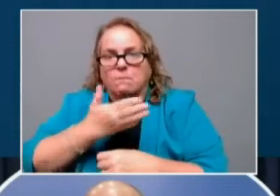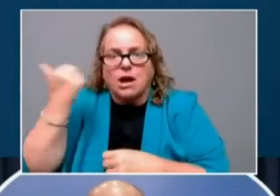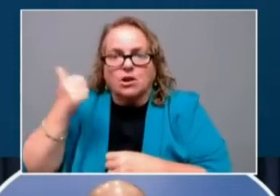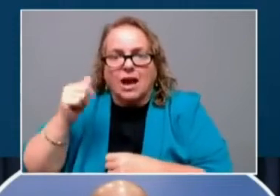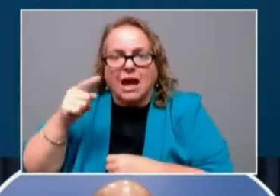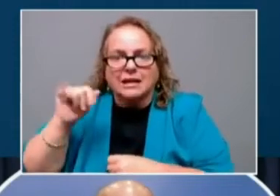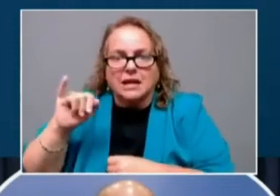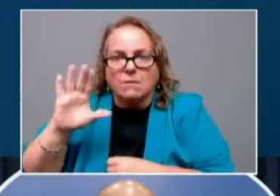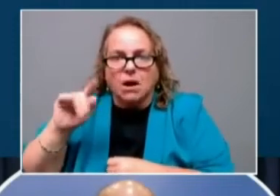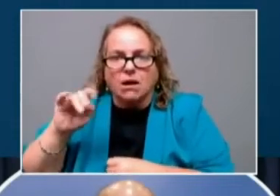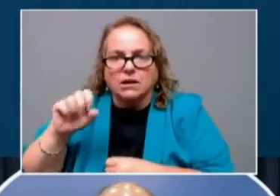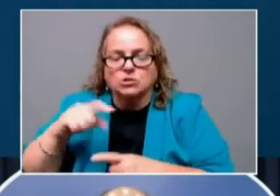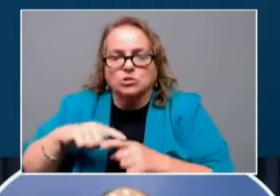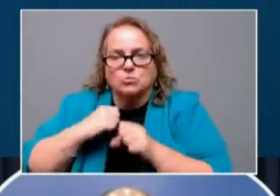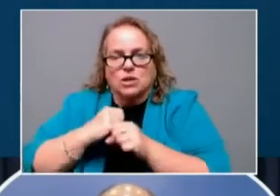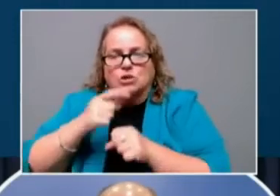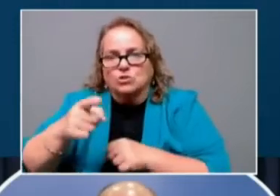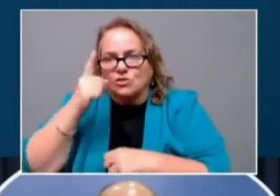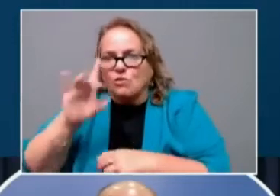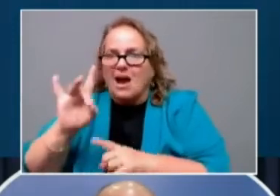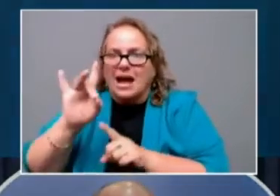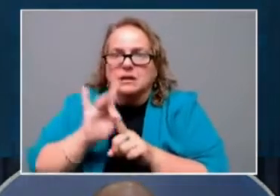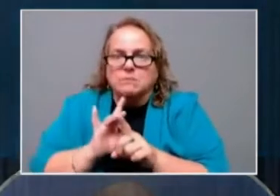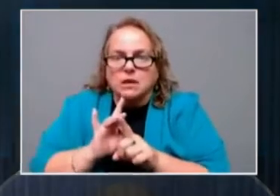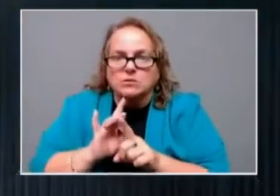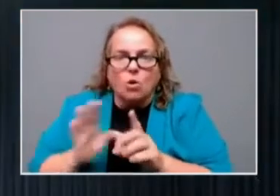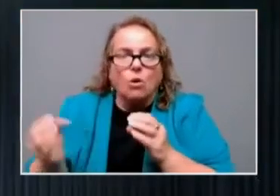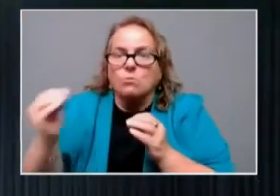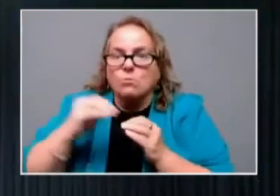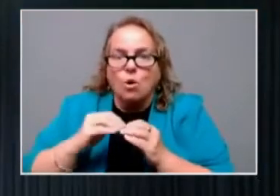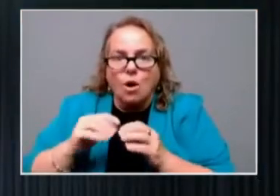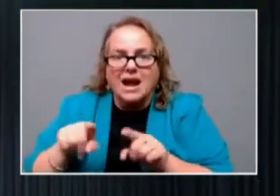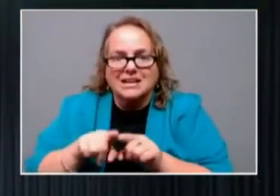least for eight months or more as the data is still unfolding. So folks,